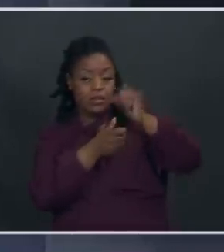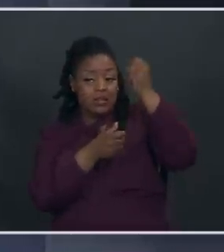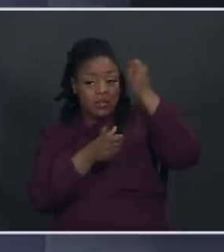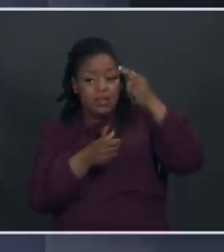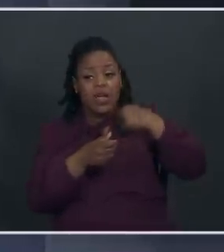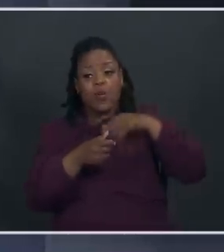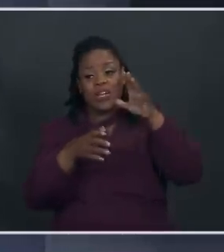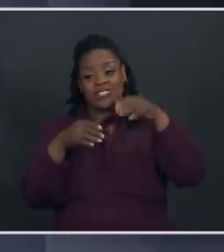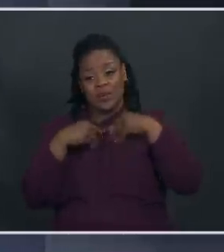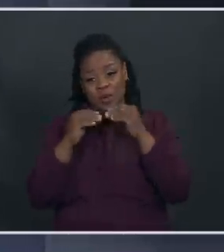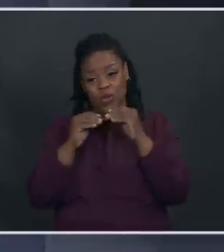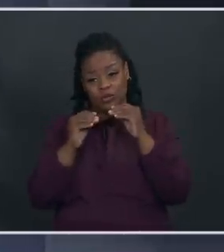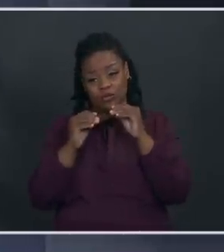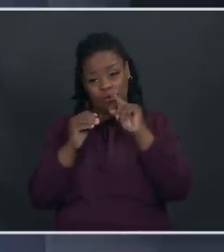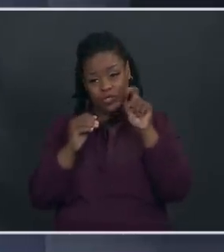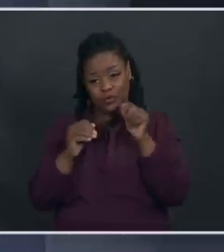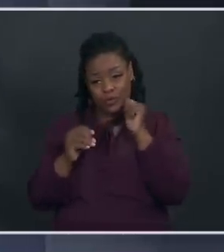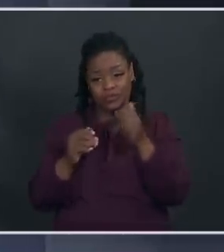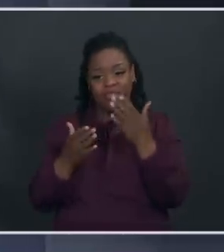Thank you all. Have a great rest of your day.